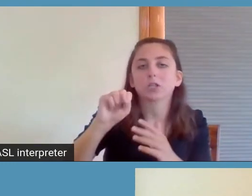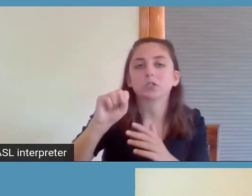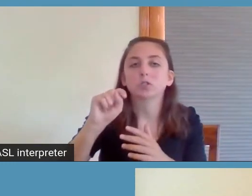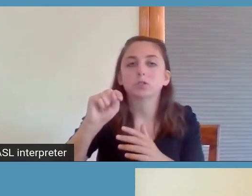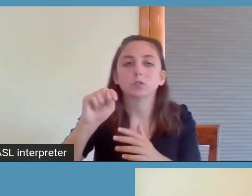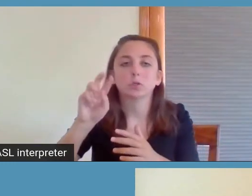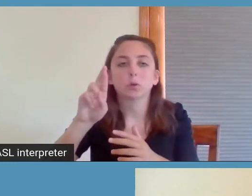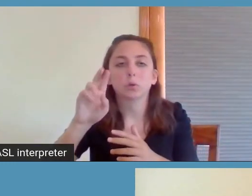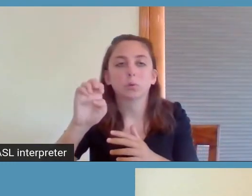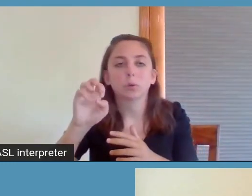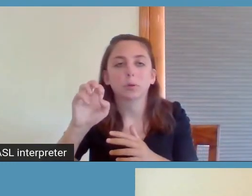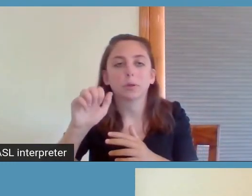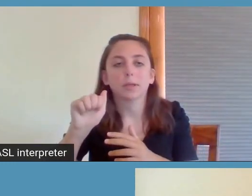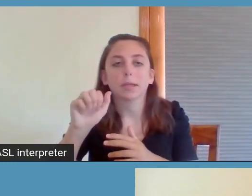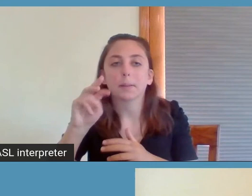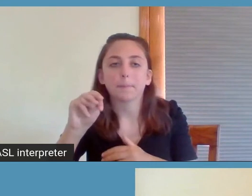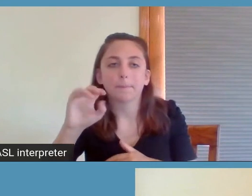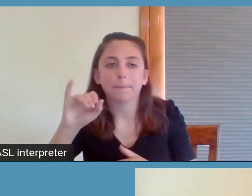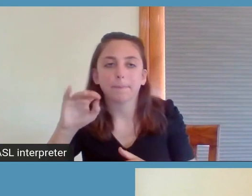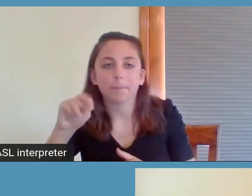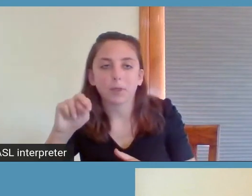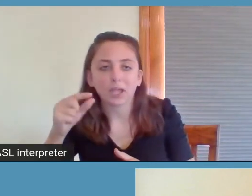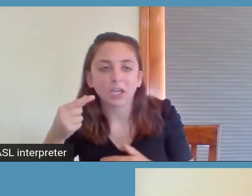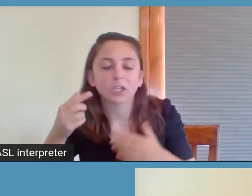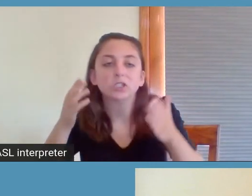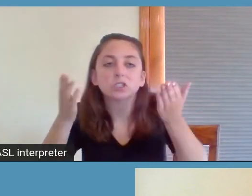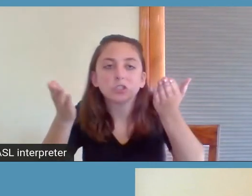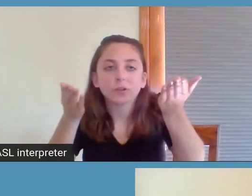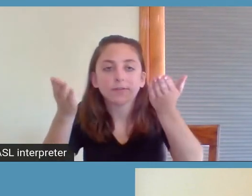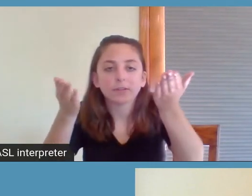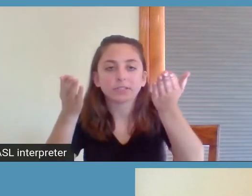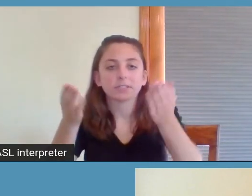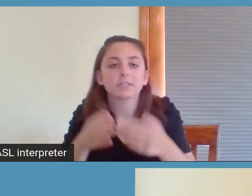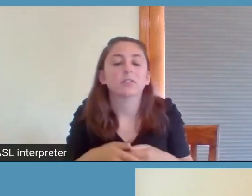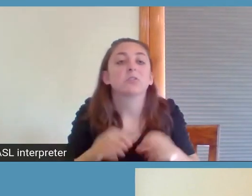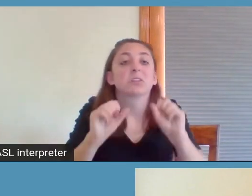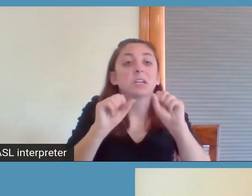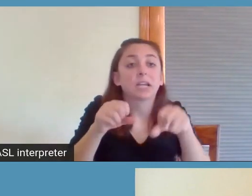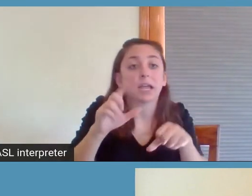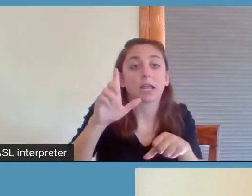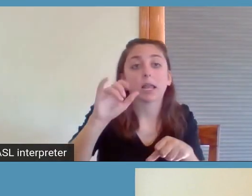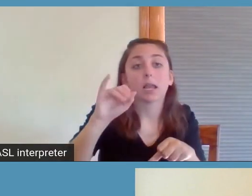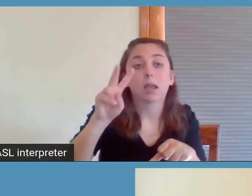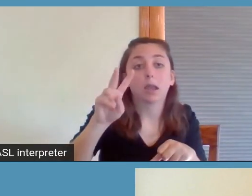uh you could you know in theory be able to do live events um having that come into the virtual space